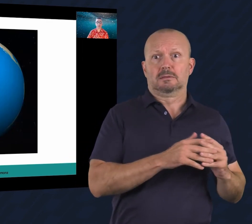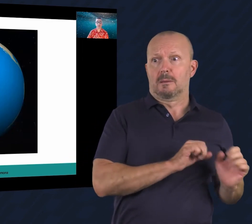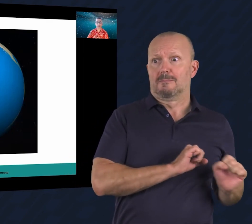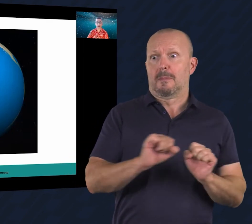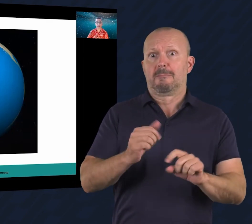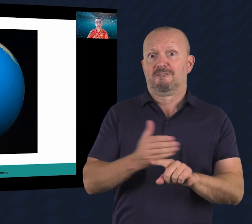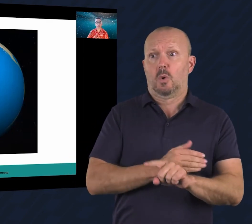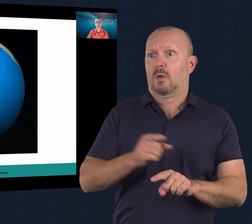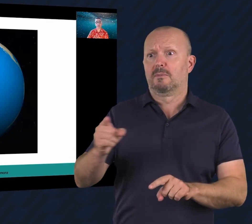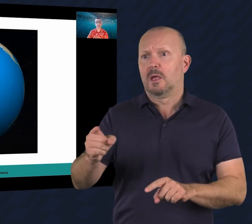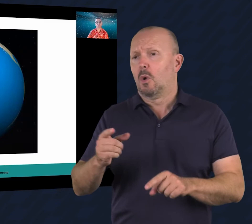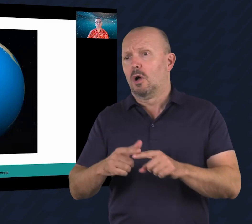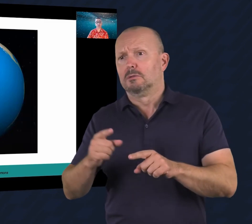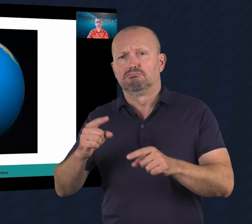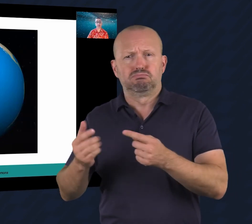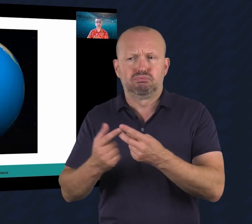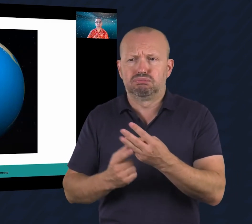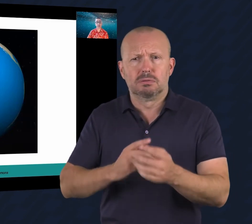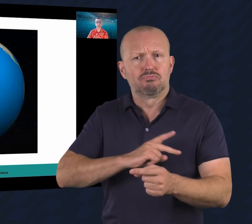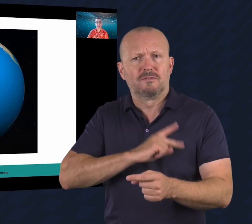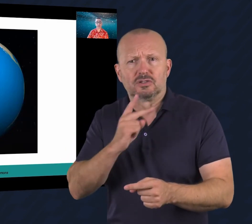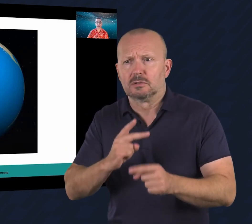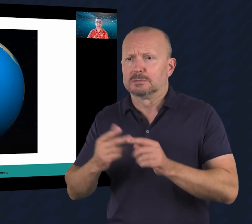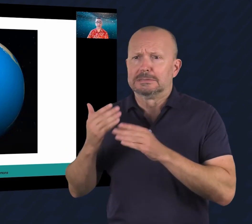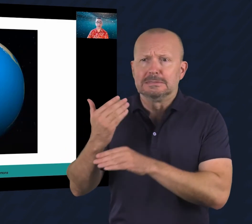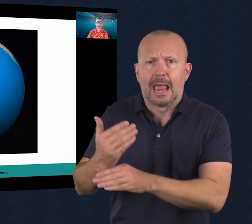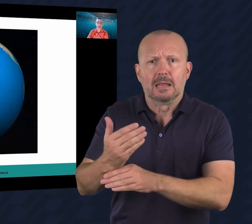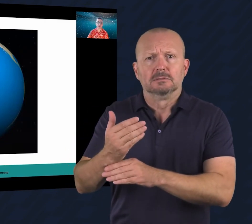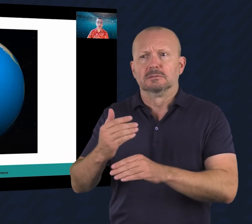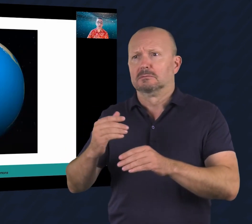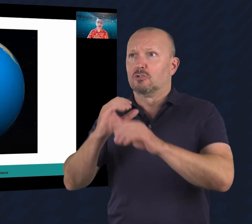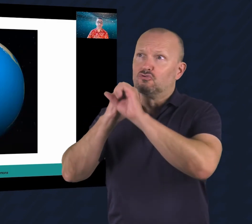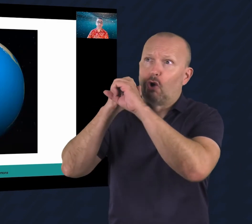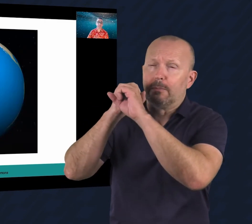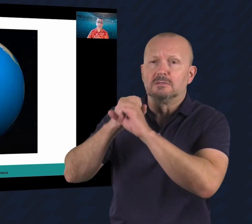food scientists, mathematicians, sailors, artists and navigators in our own right.